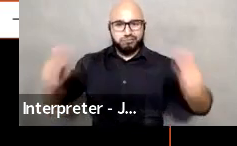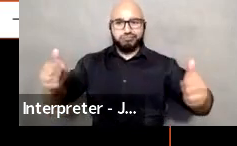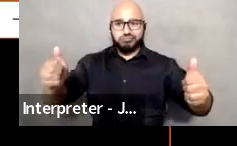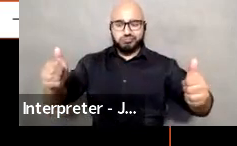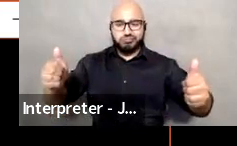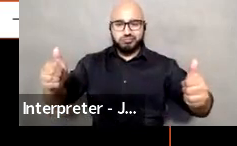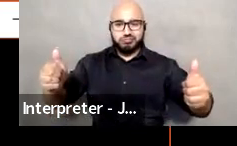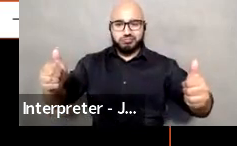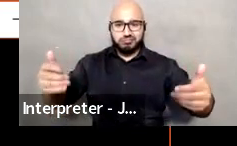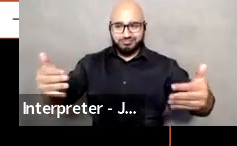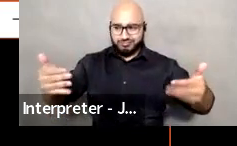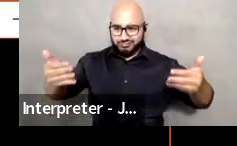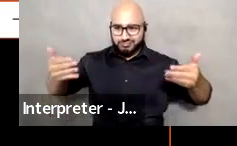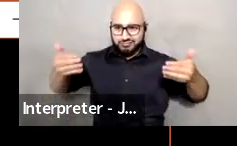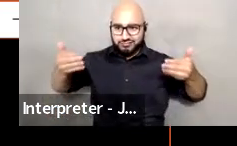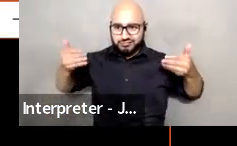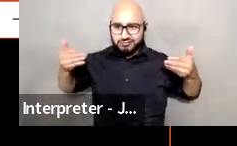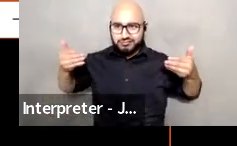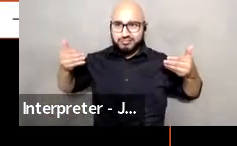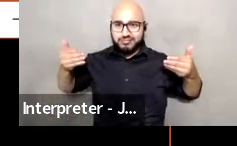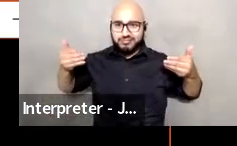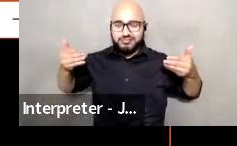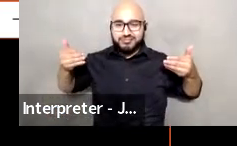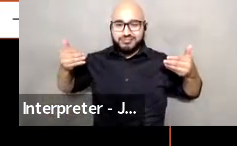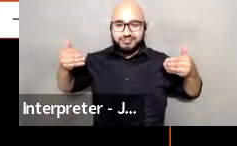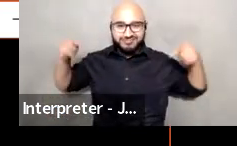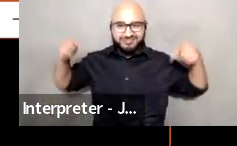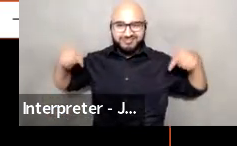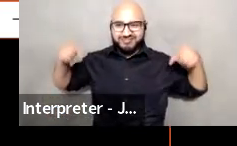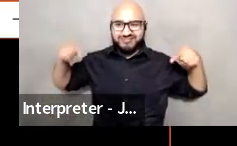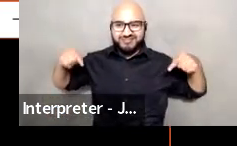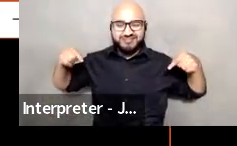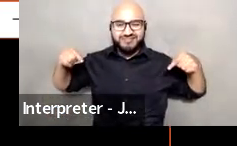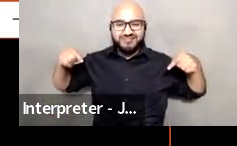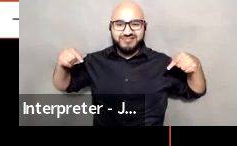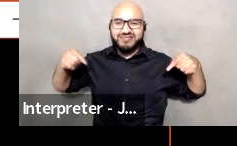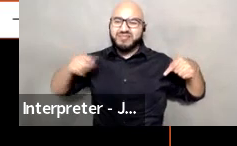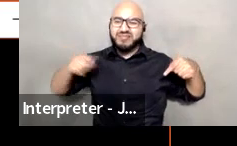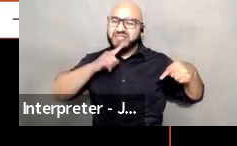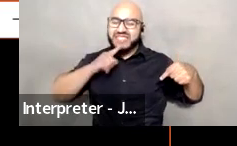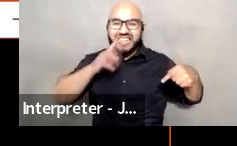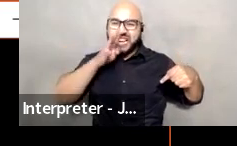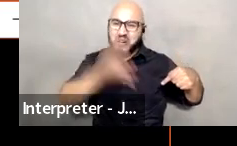Come from the two. Different sides kind of. Talking past each. Other in a way.